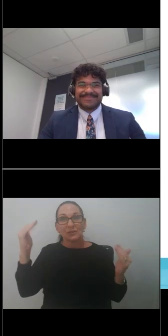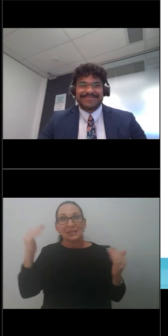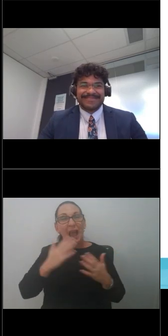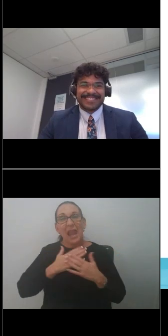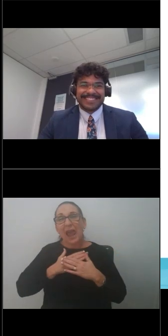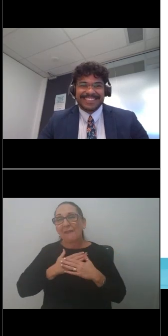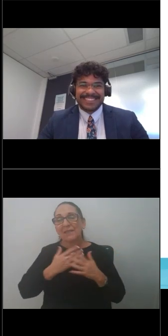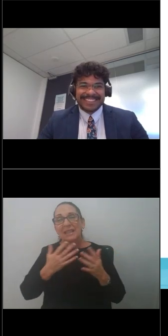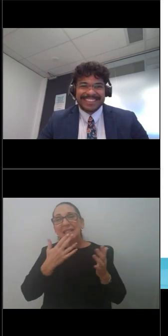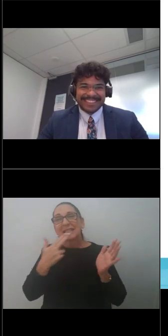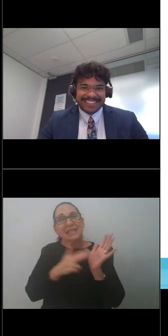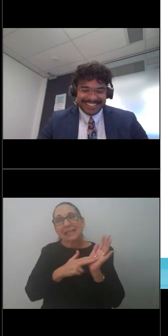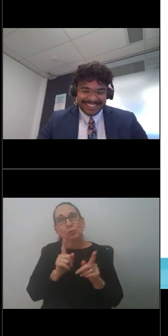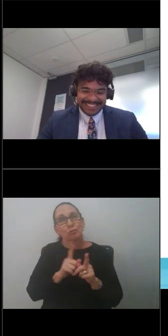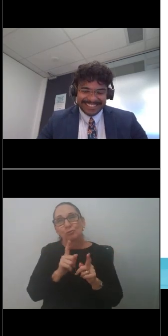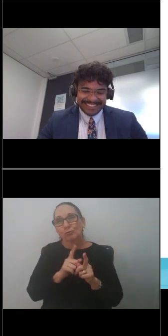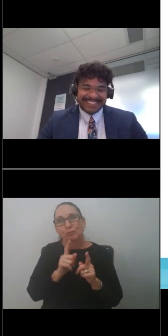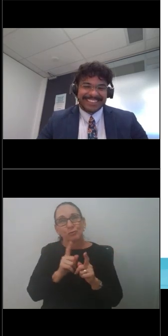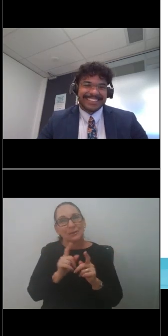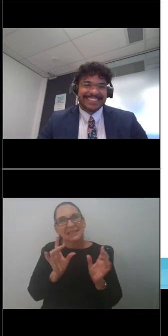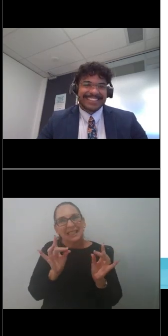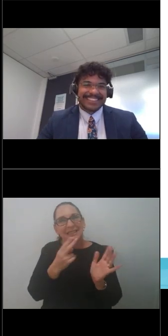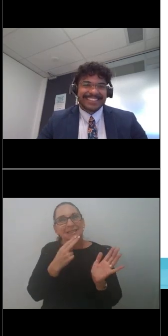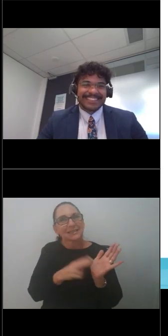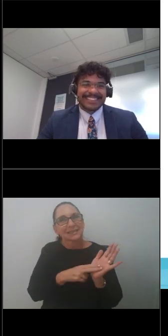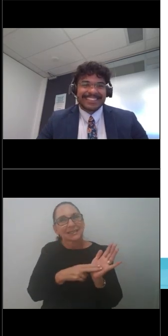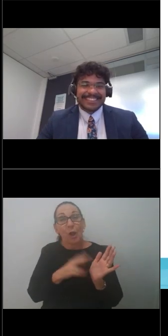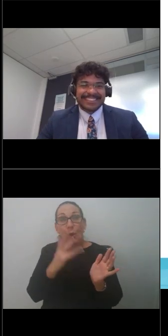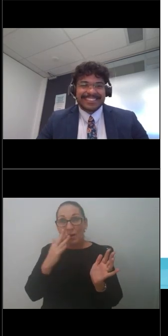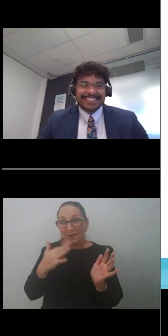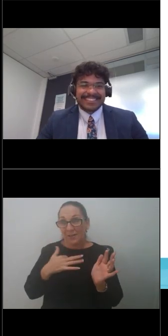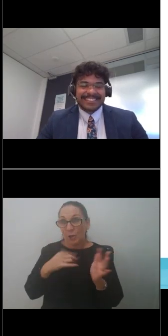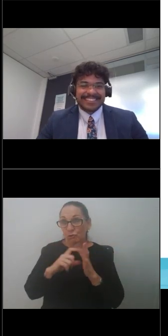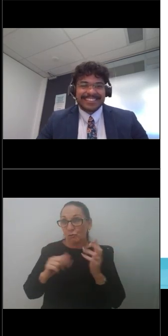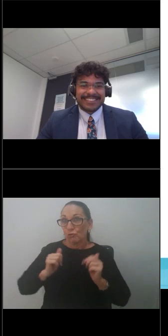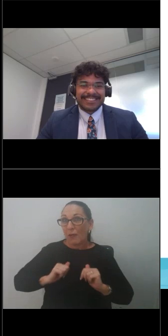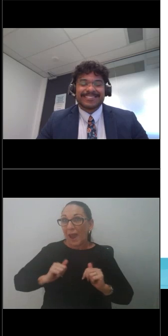because when I do training it's the one thing it's like right at the end of the session and